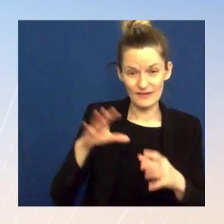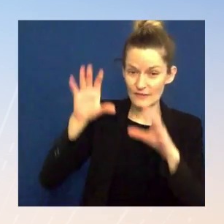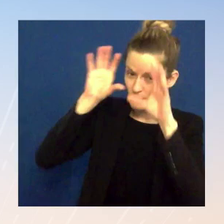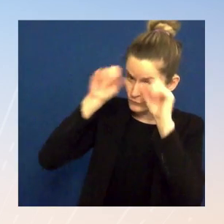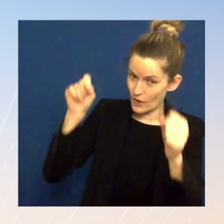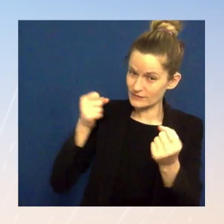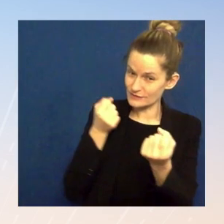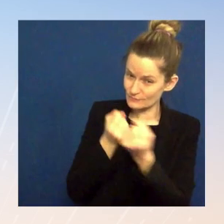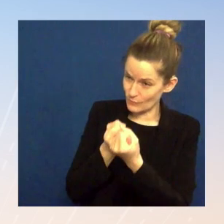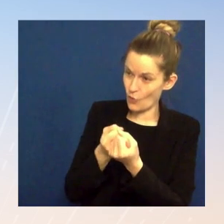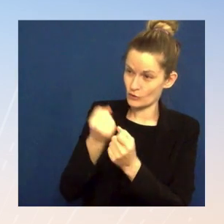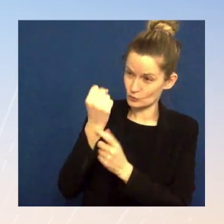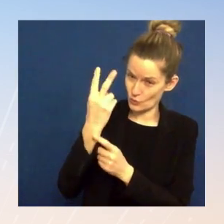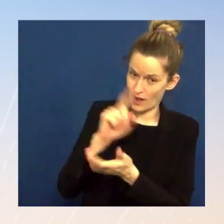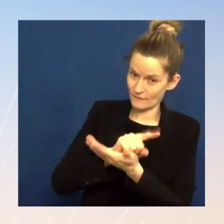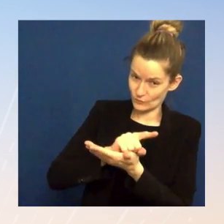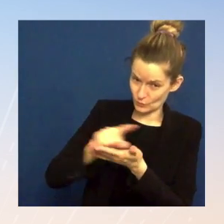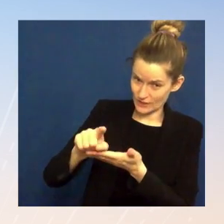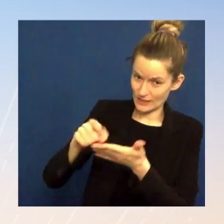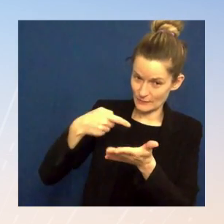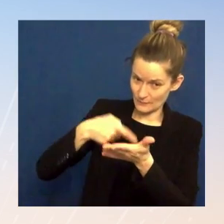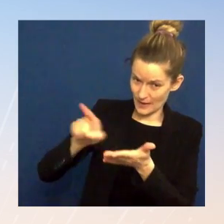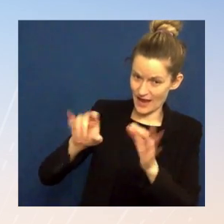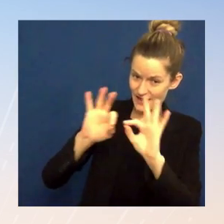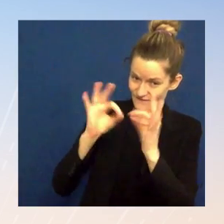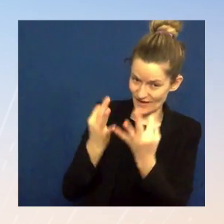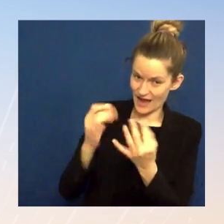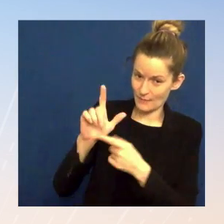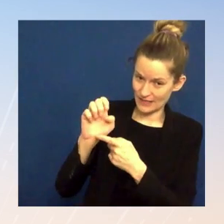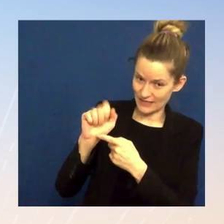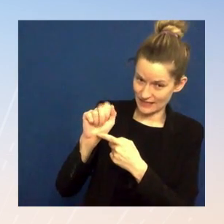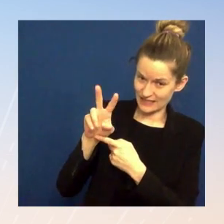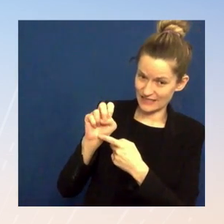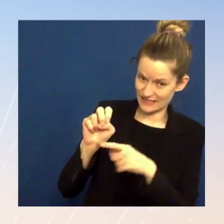should be a reality for parents, mothers, people who have --